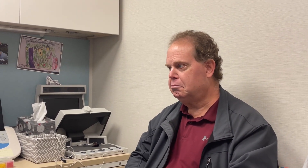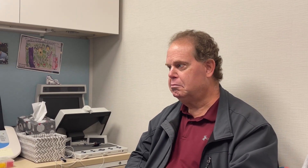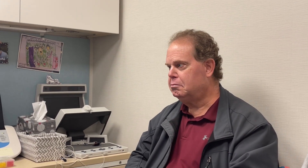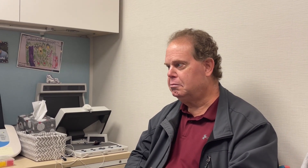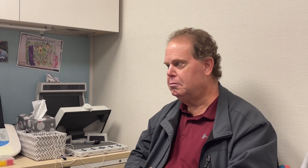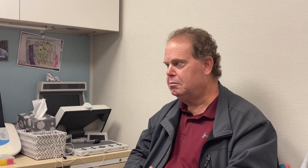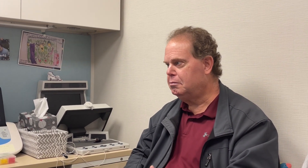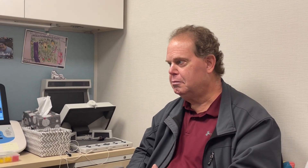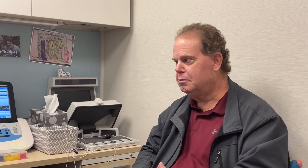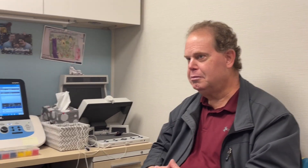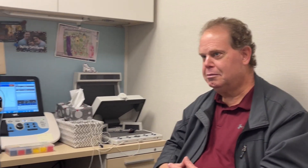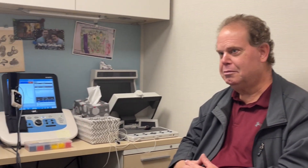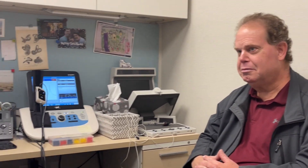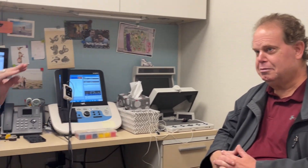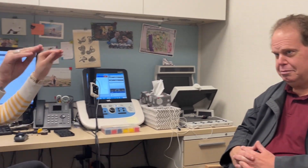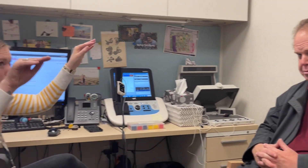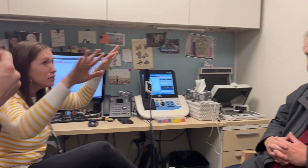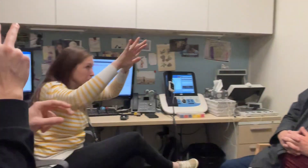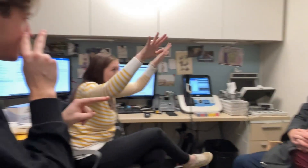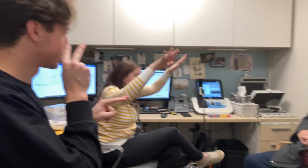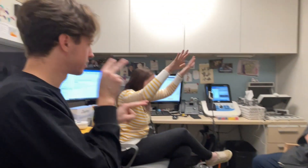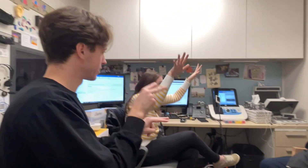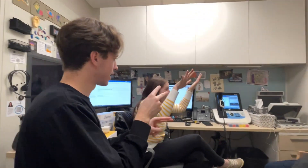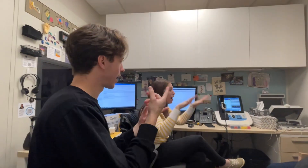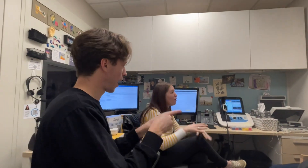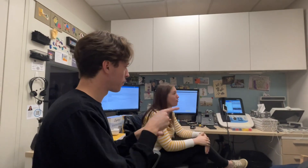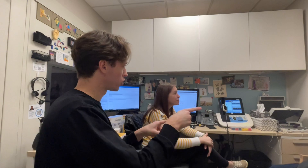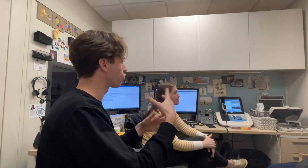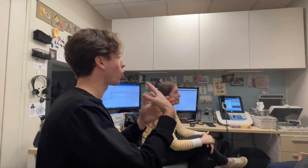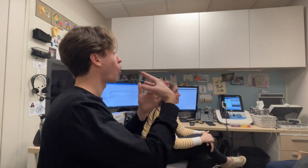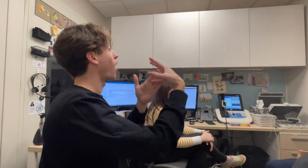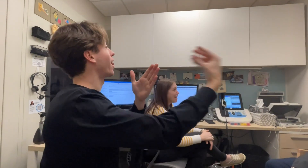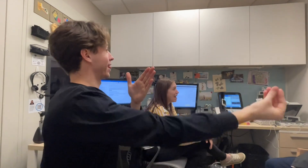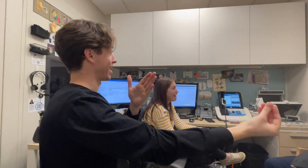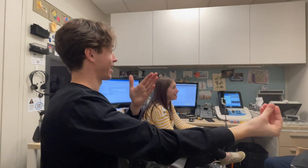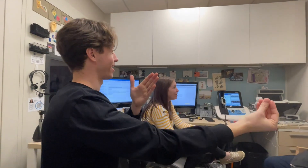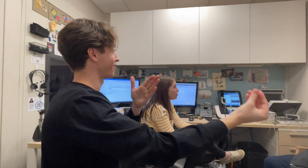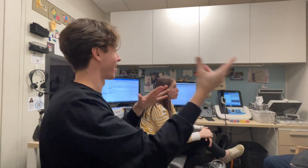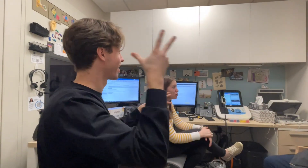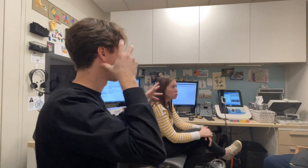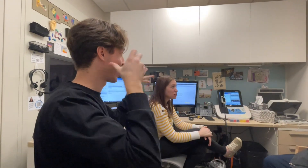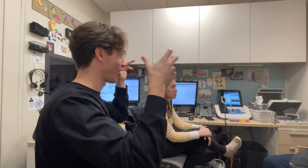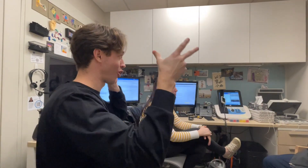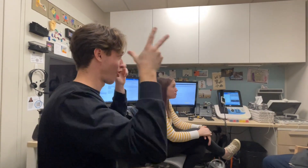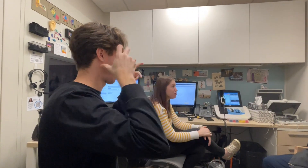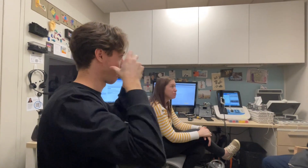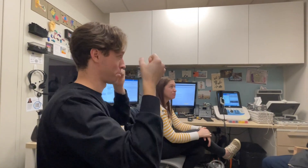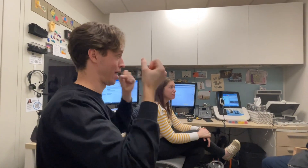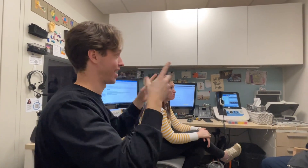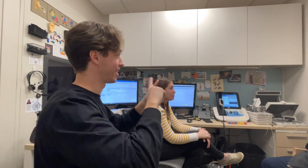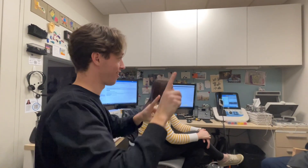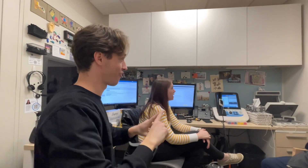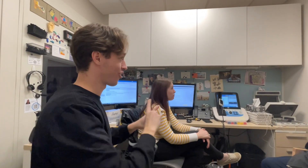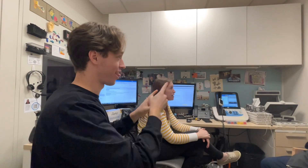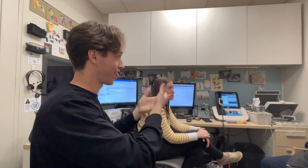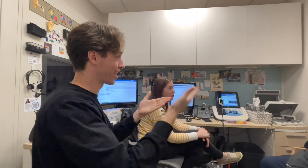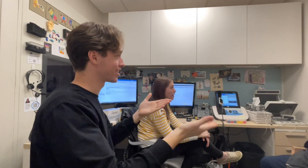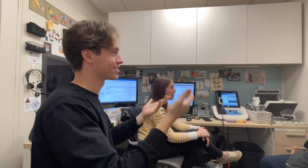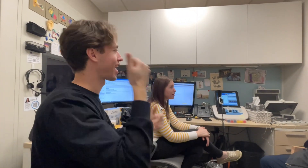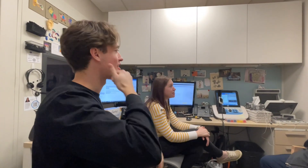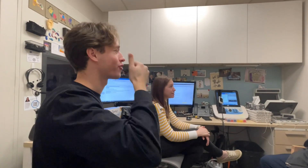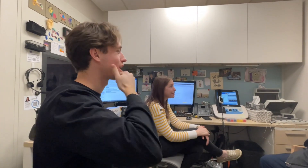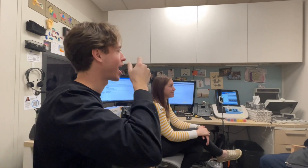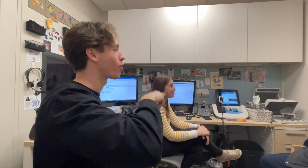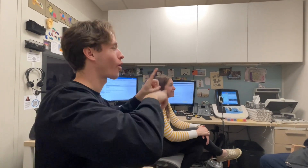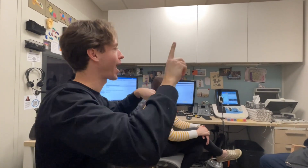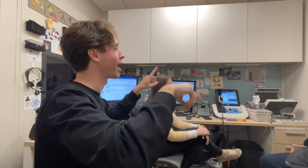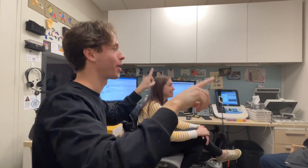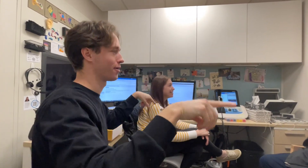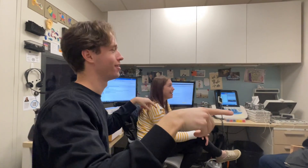be interesting to see as you go out and hear all sorts of everyday random things